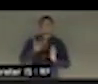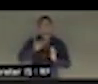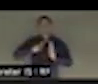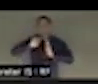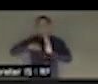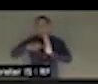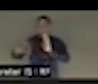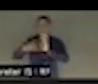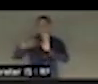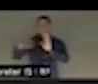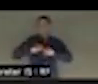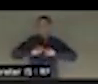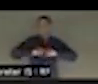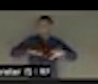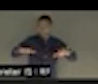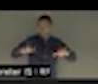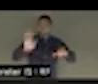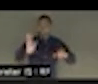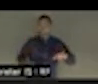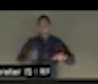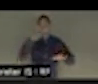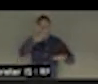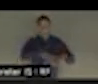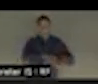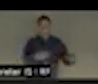we also have a more technical component where we work together with some